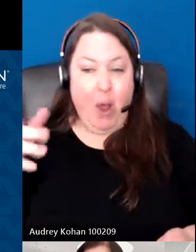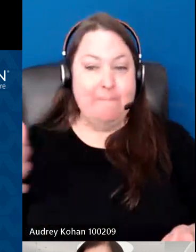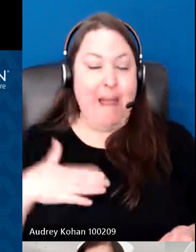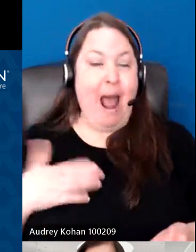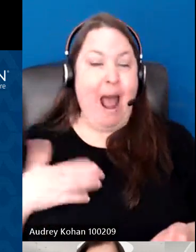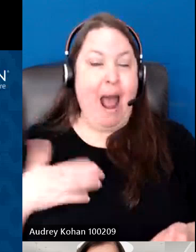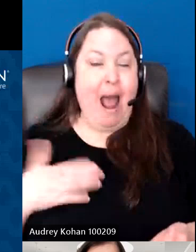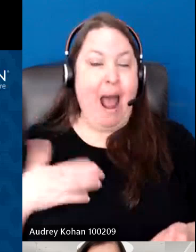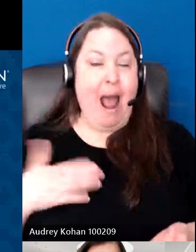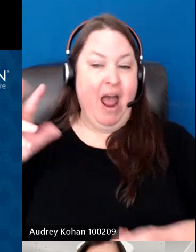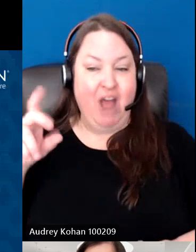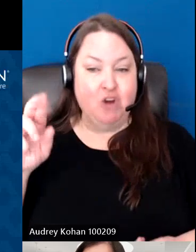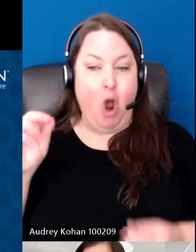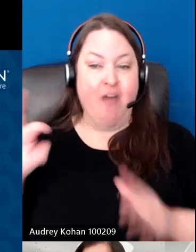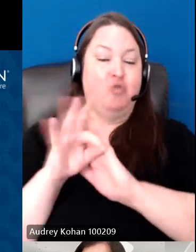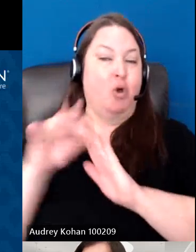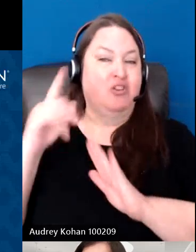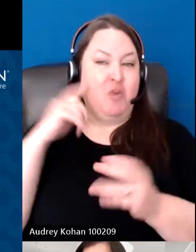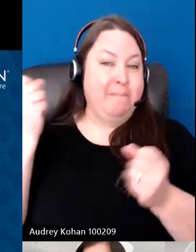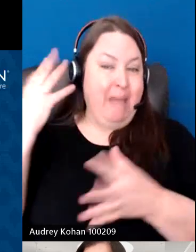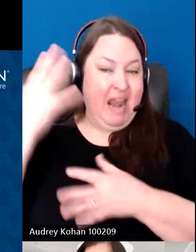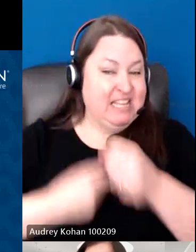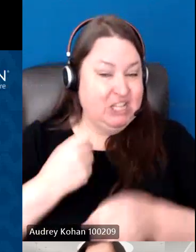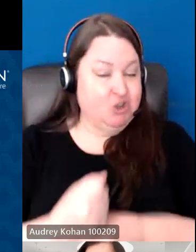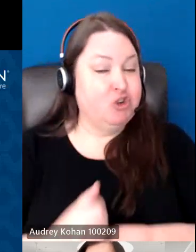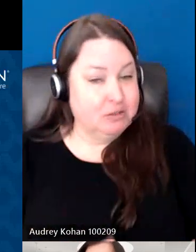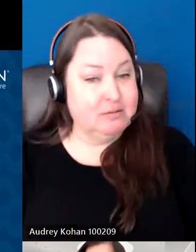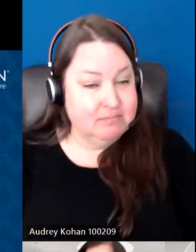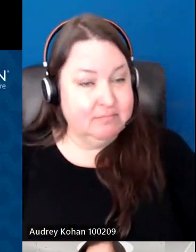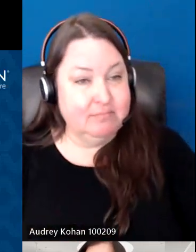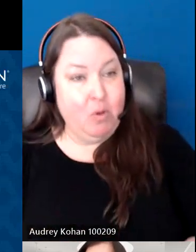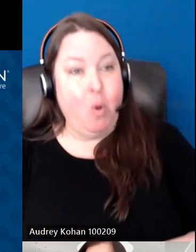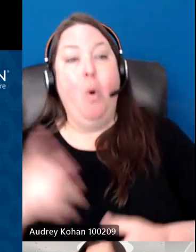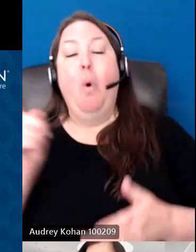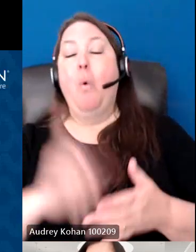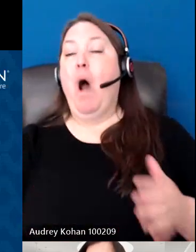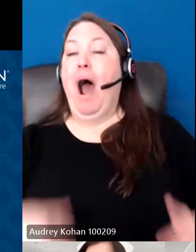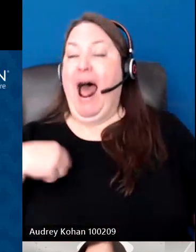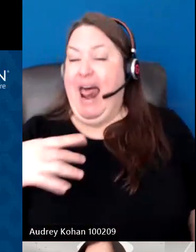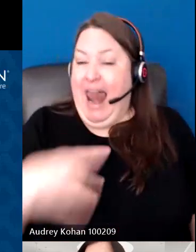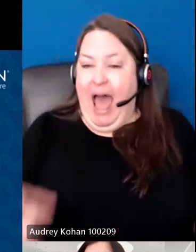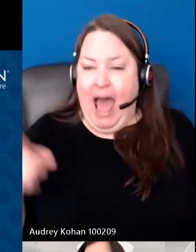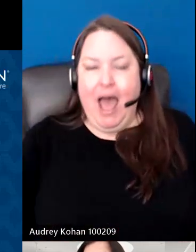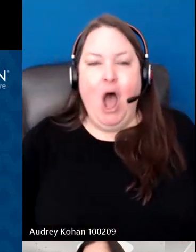vendor of choice for many many years and what I liked about it is that the provider Got The